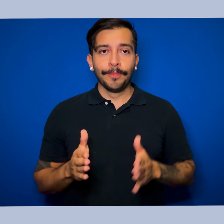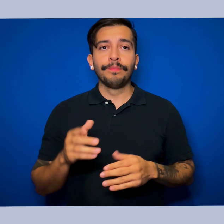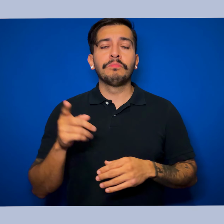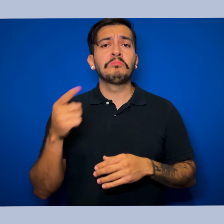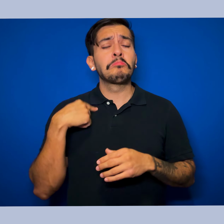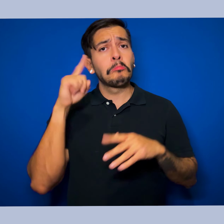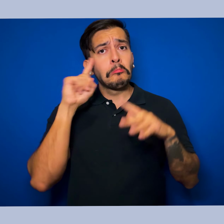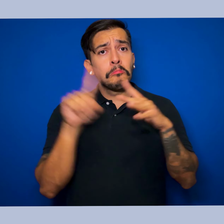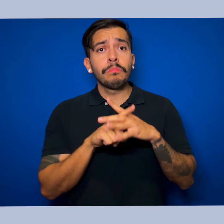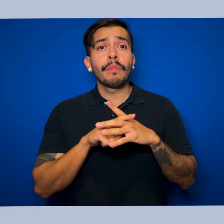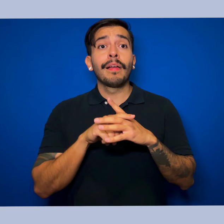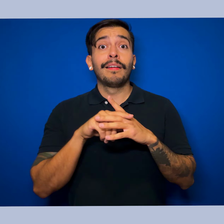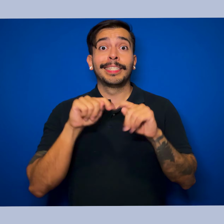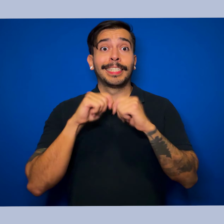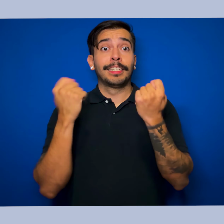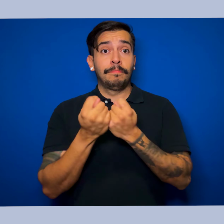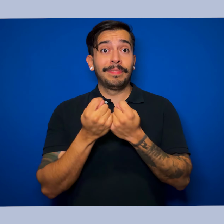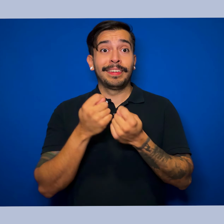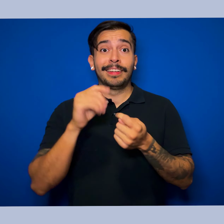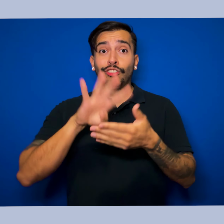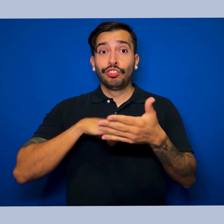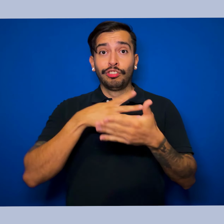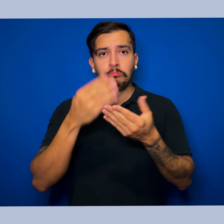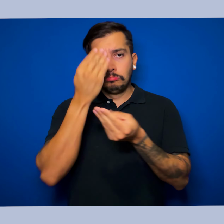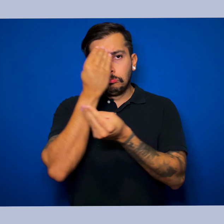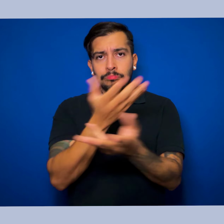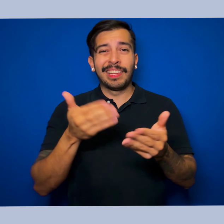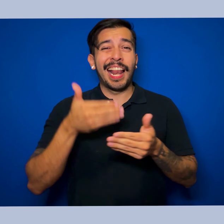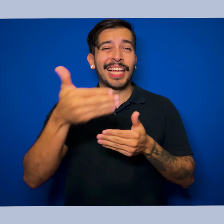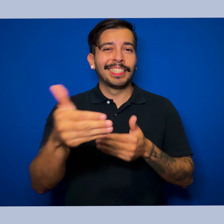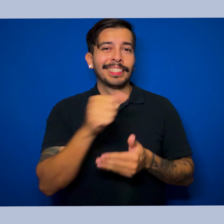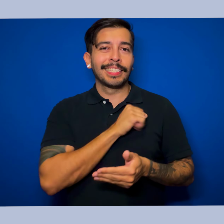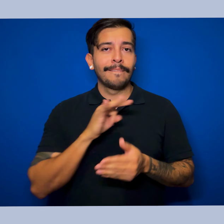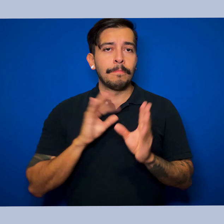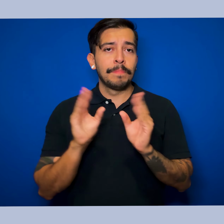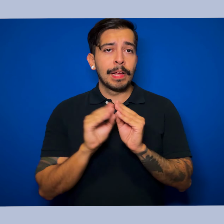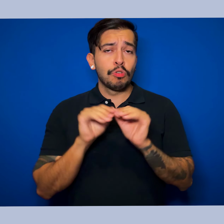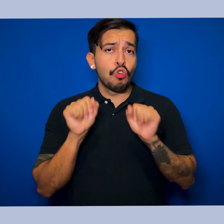I was thinking of giving everyone the schedule head's up at our next all staff meeting.